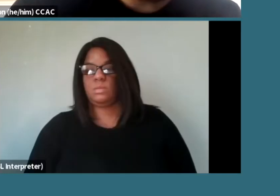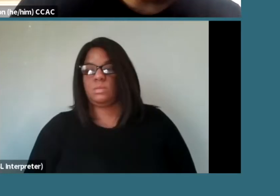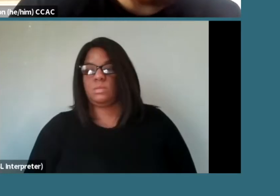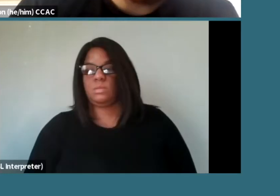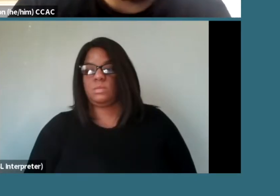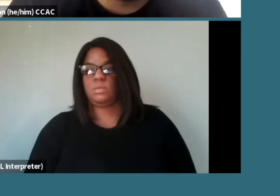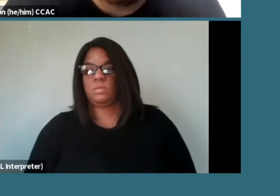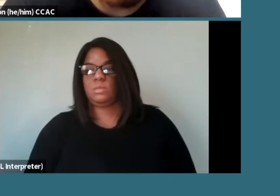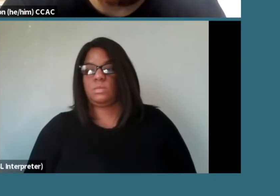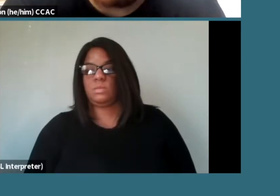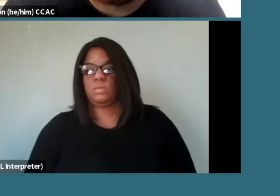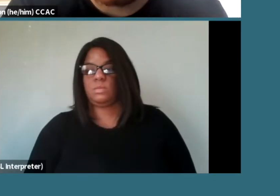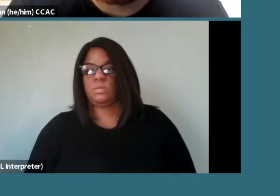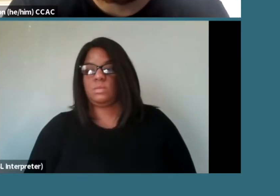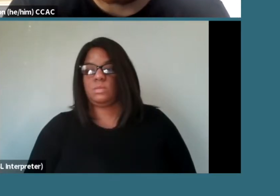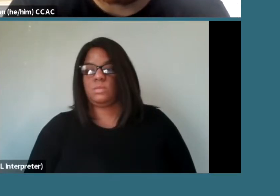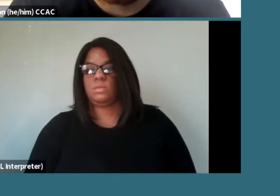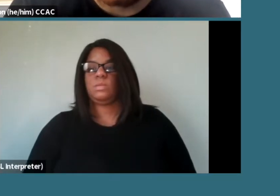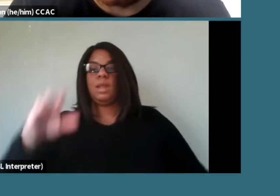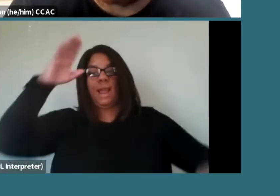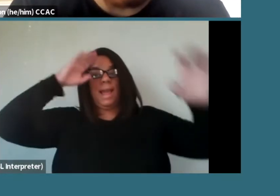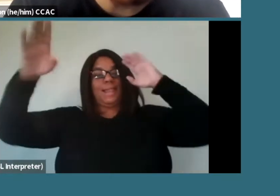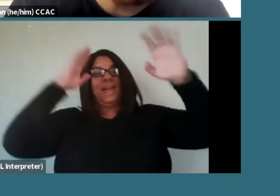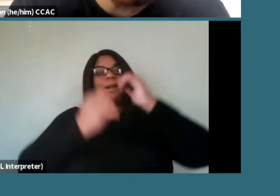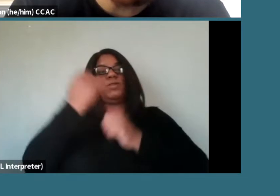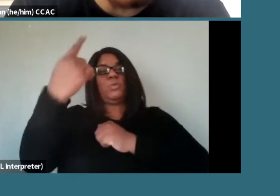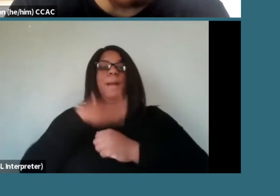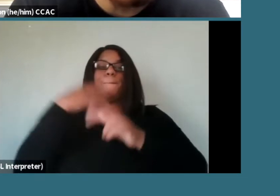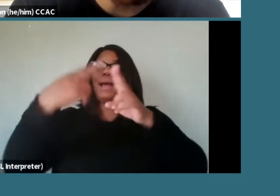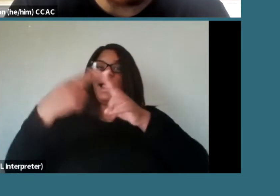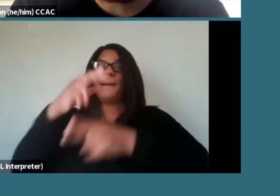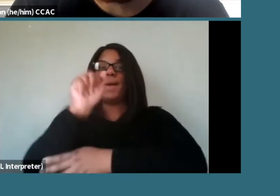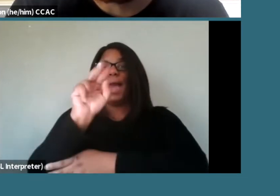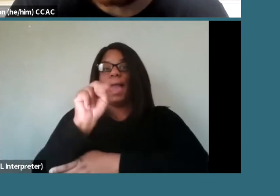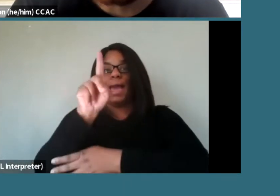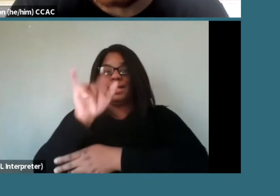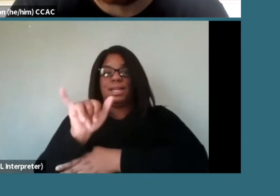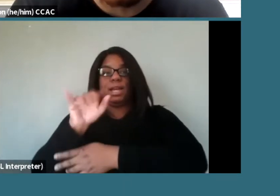Hello, everyone. My name is Andy Wilson. Welcome to our lunch and learn program.